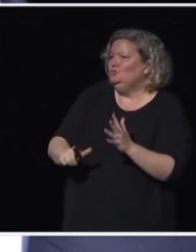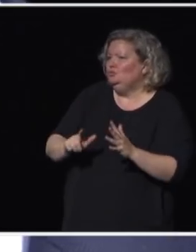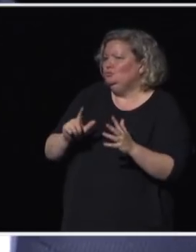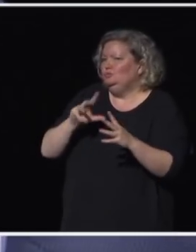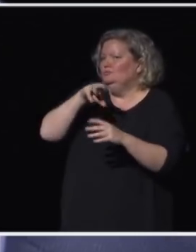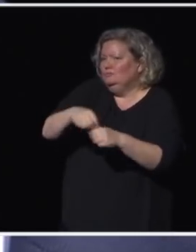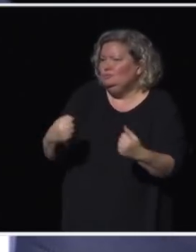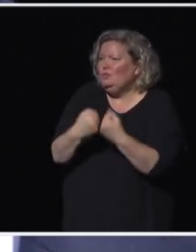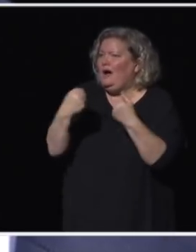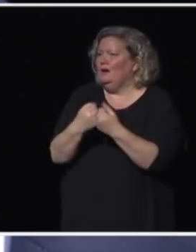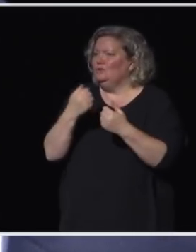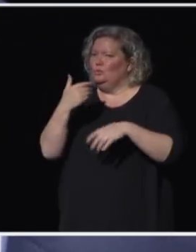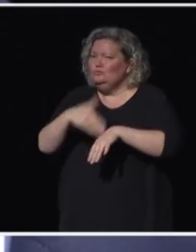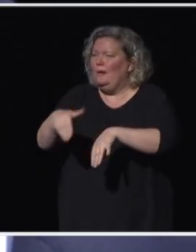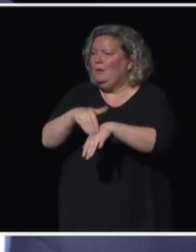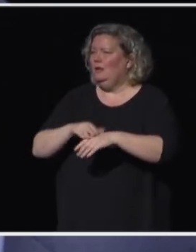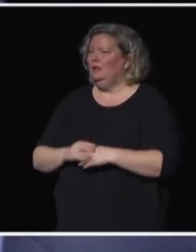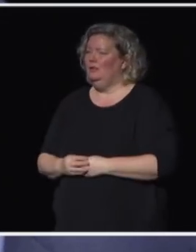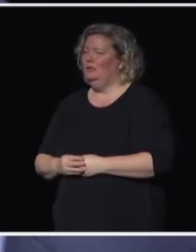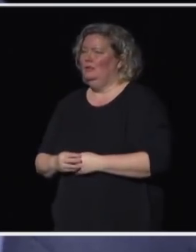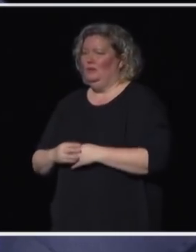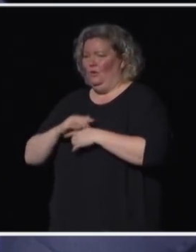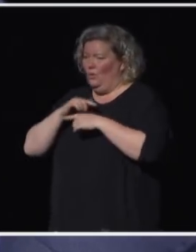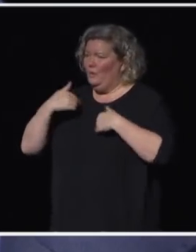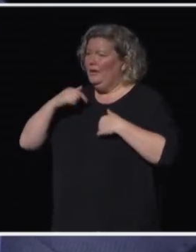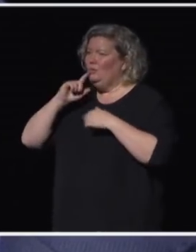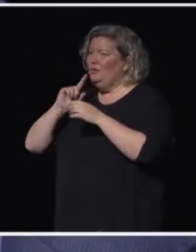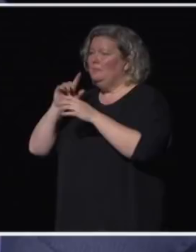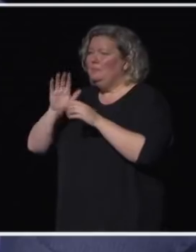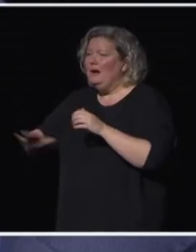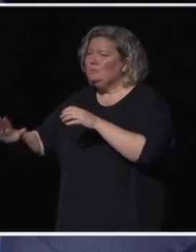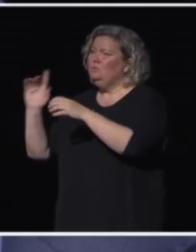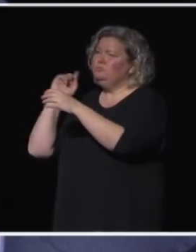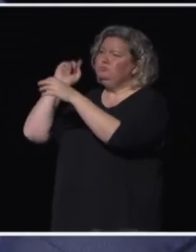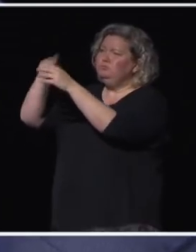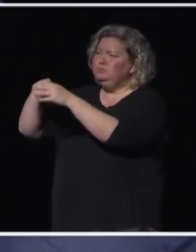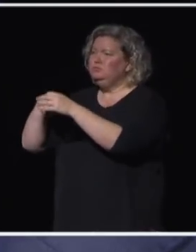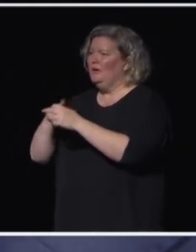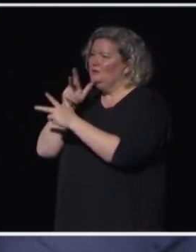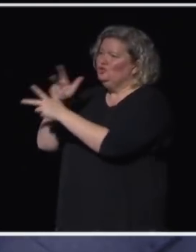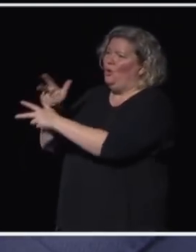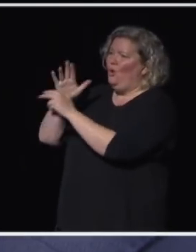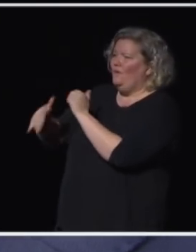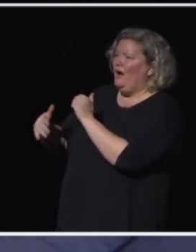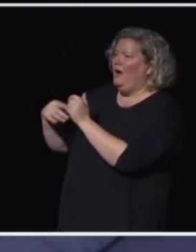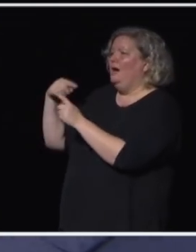We stood in the alley where we shot basketballs through hollowed crates and cracked jokes on the boy whose mother wore him out with a beating in front